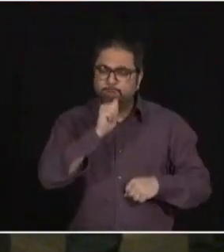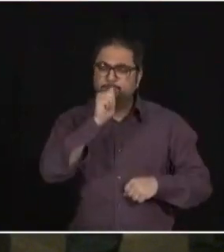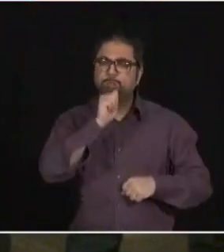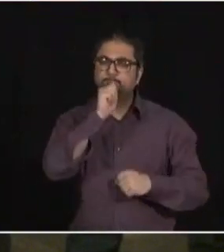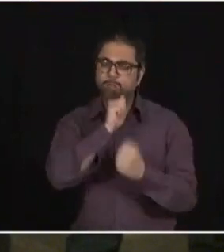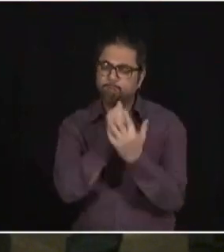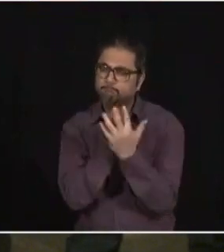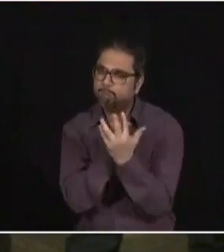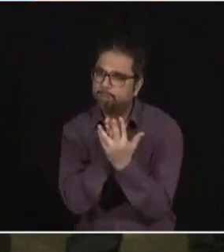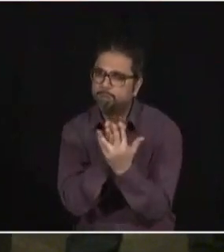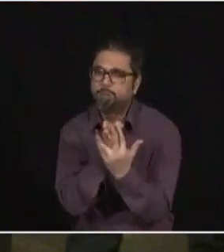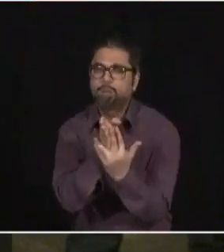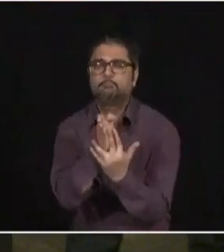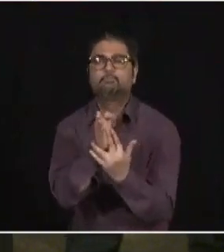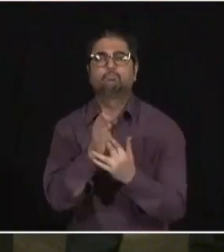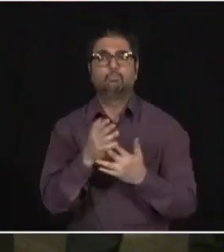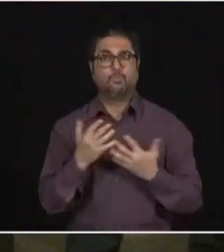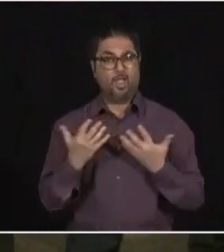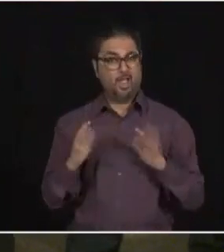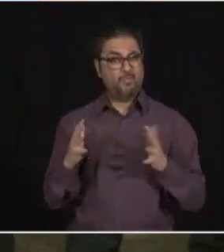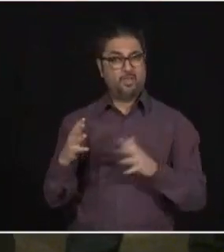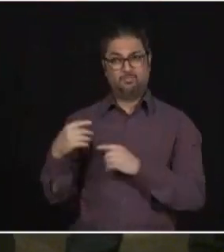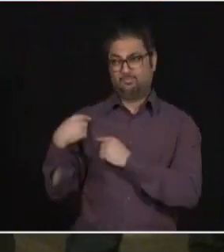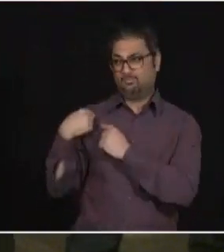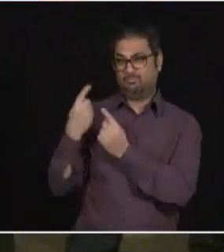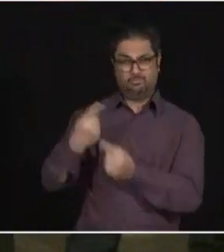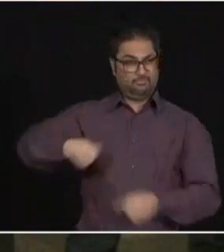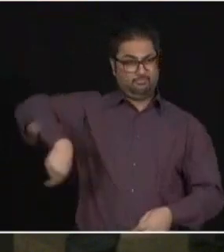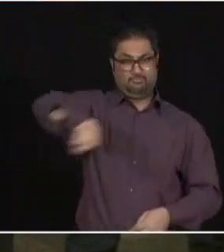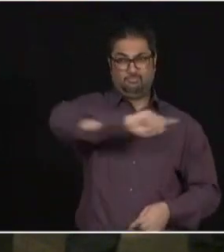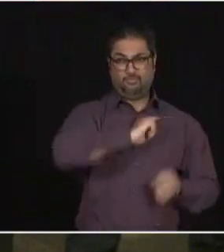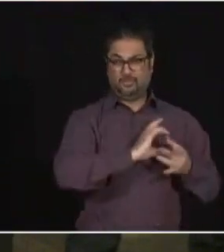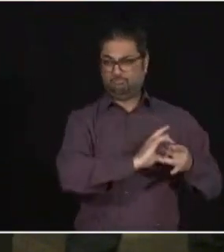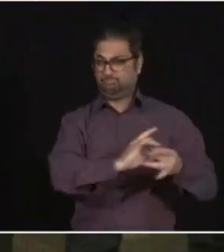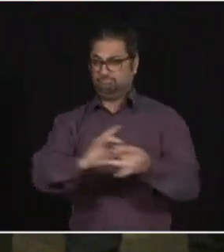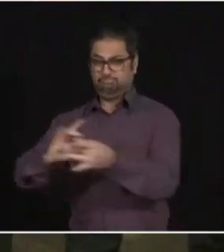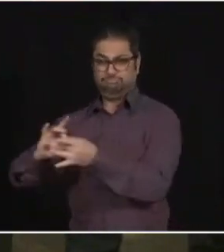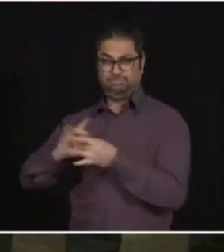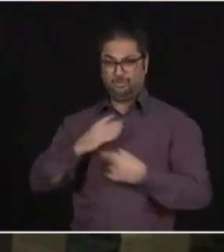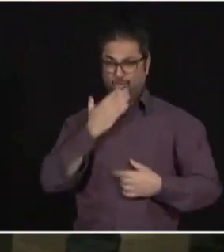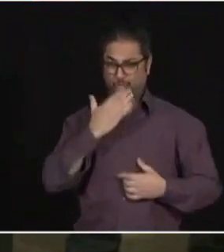We've come such a long way. We've all stuck together as a team, and this